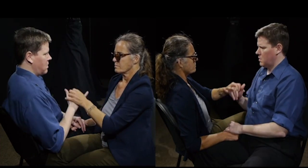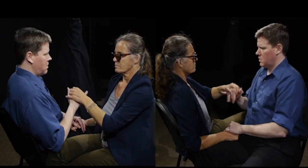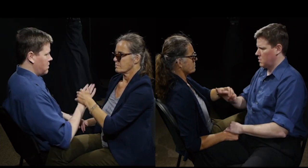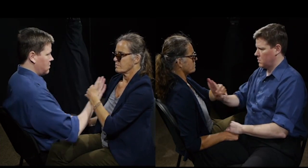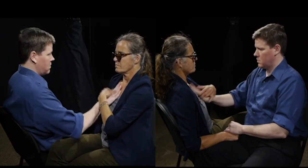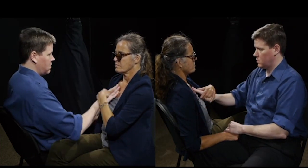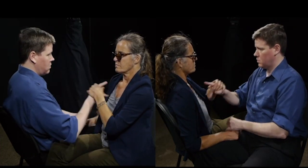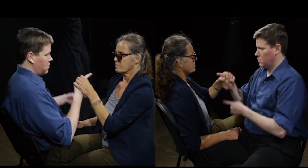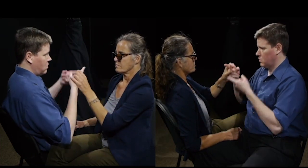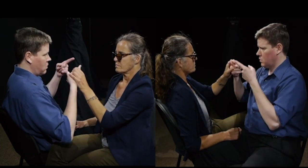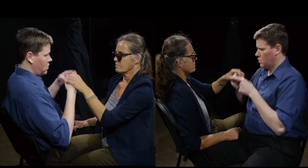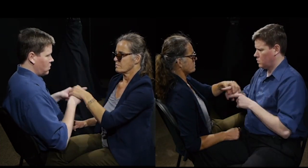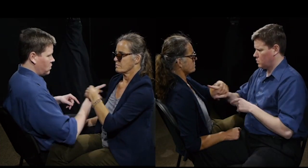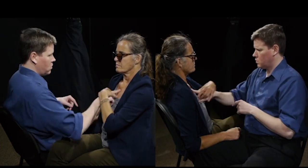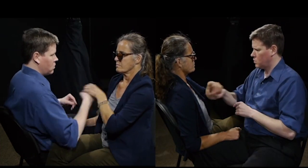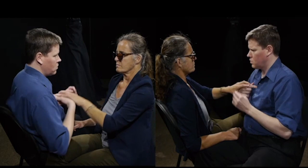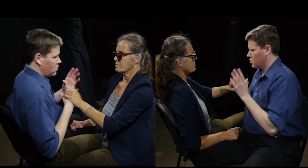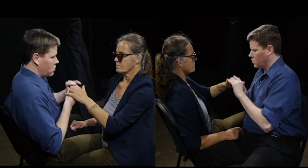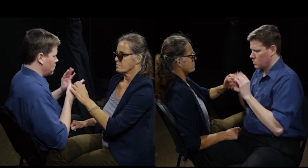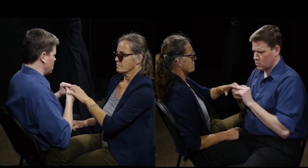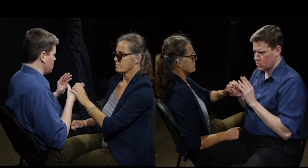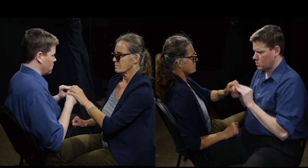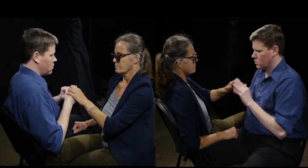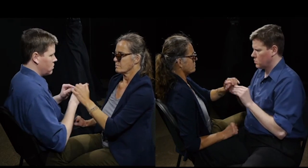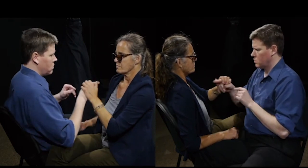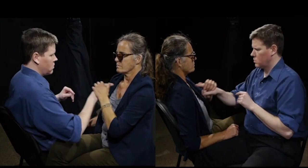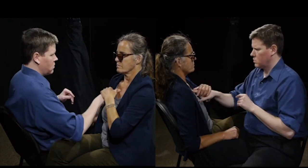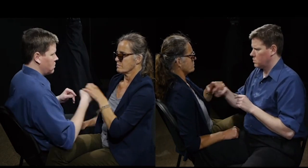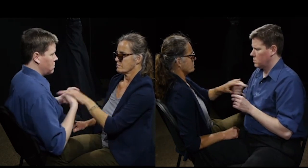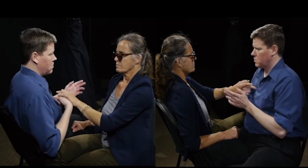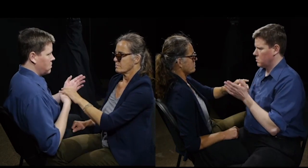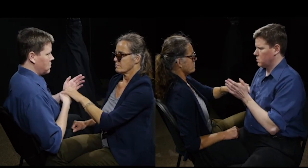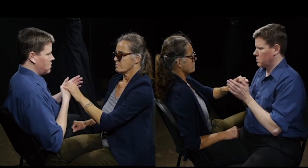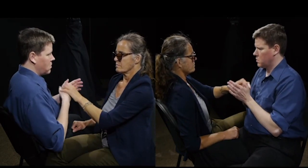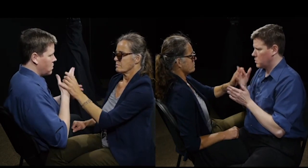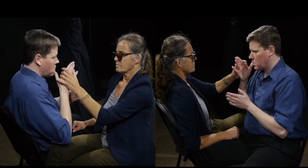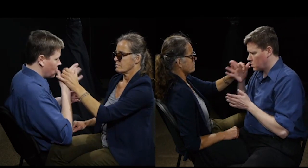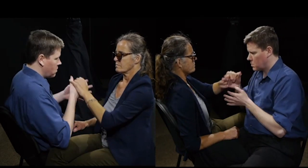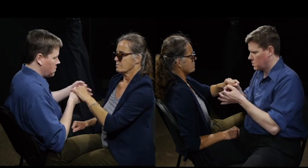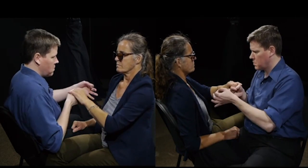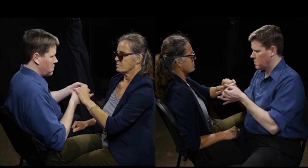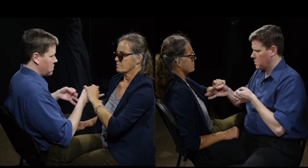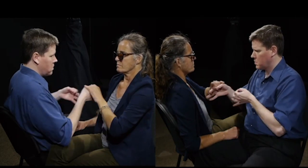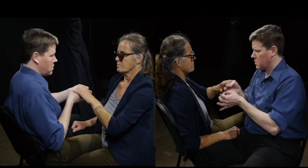which occur especially in constructions where we explain or describe things.